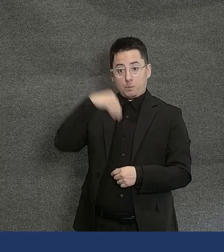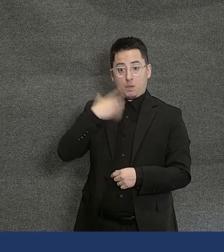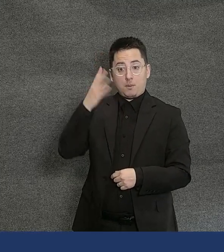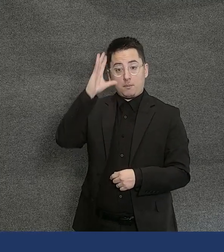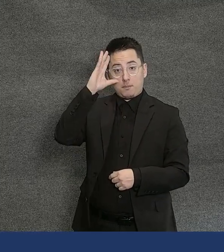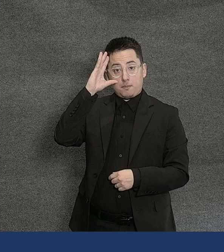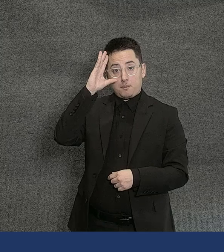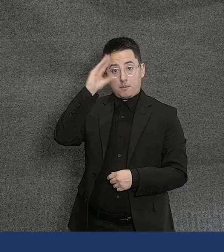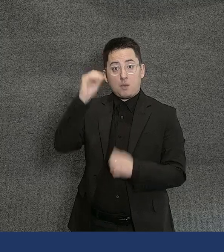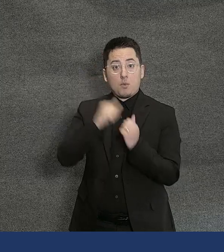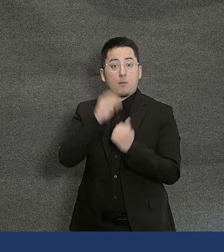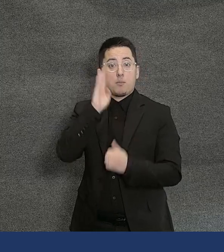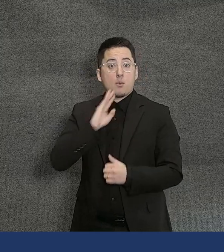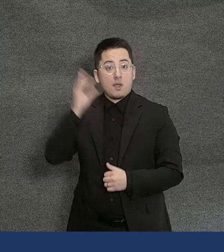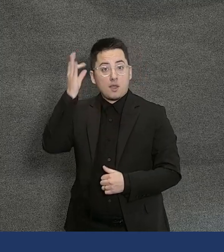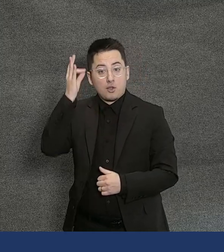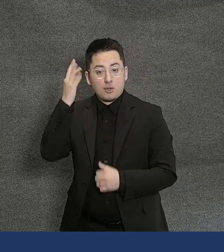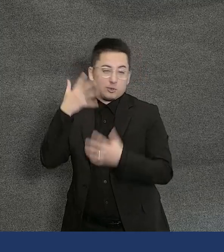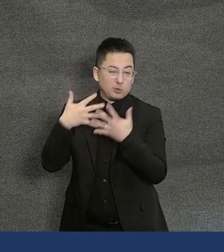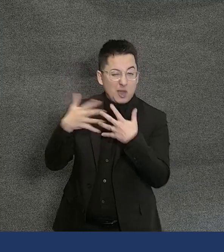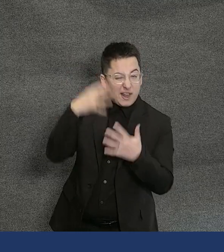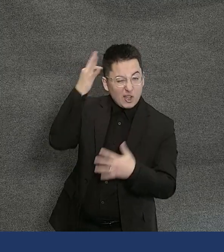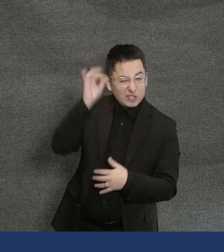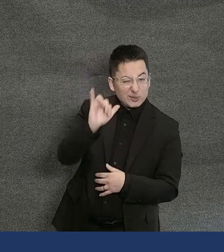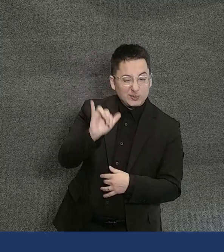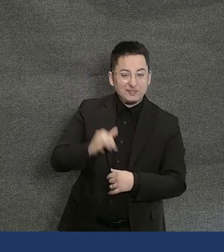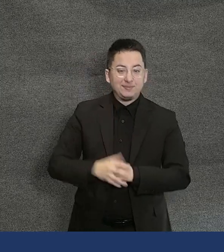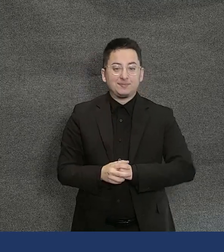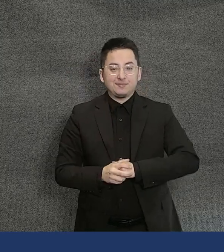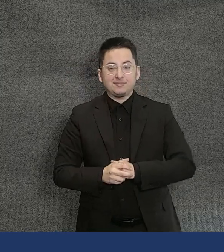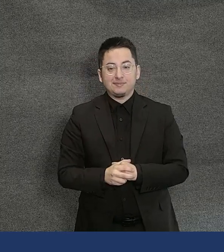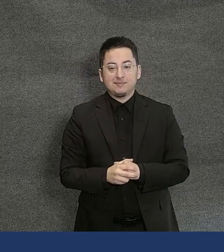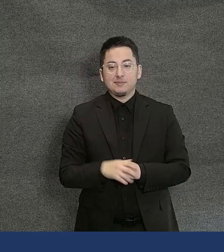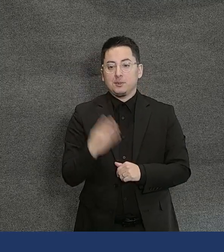I have a dark blue button-down shirt on,